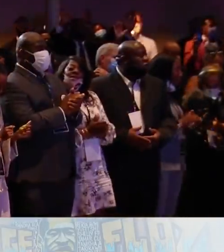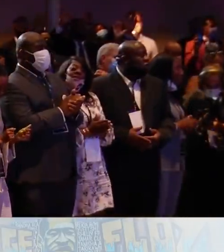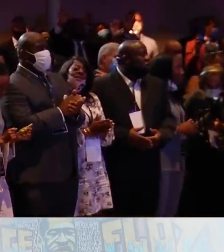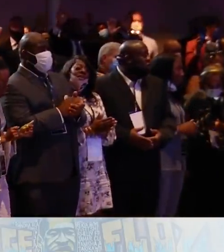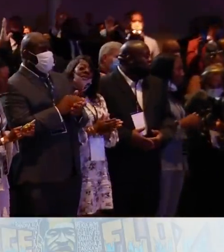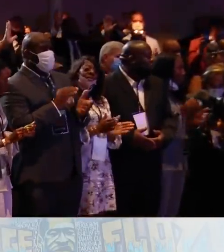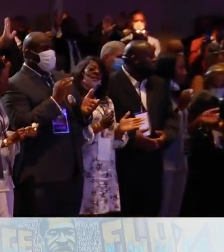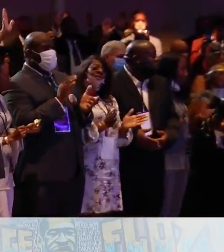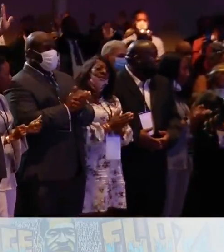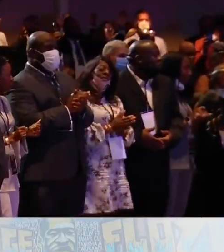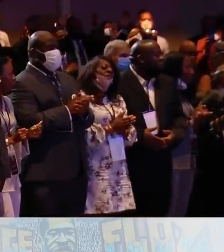THIS IS MY FAVORITE PART RIGHT HERE.